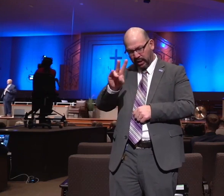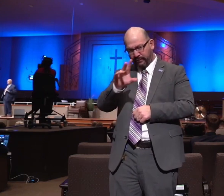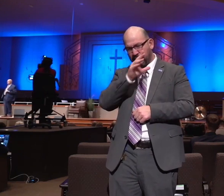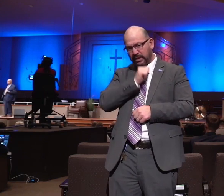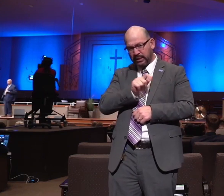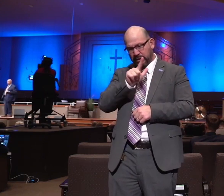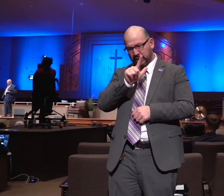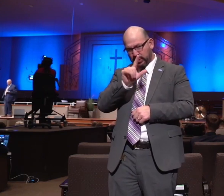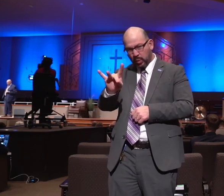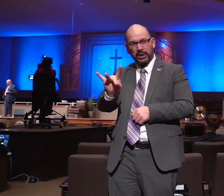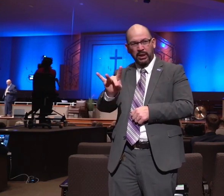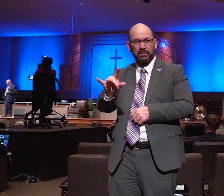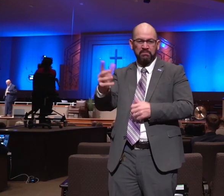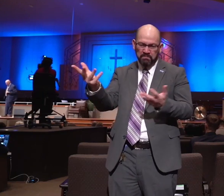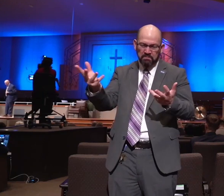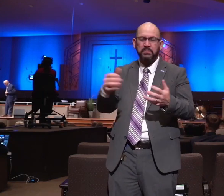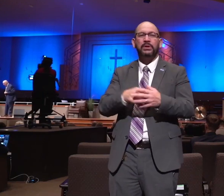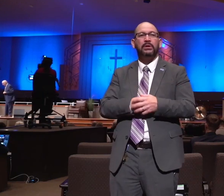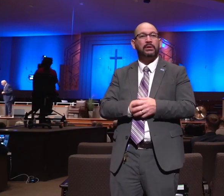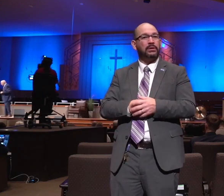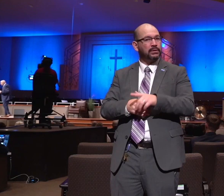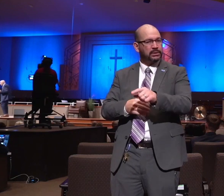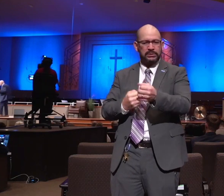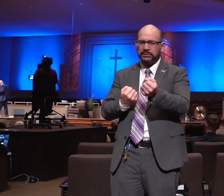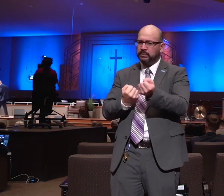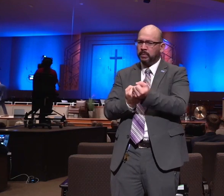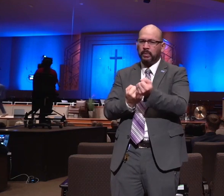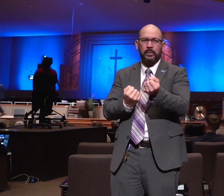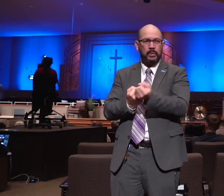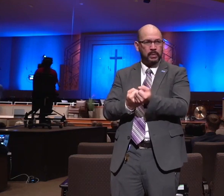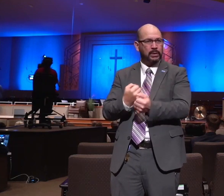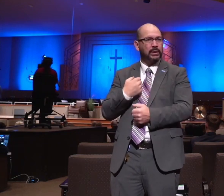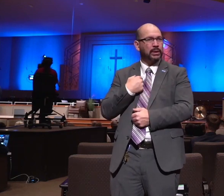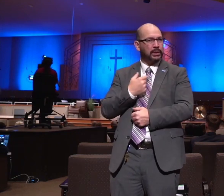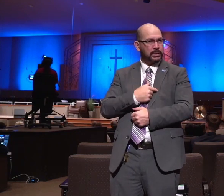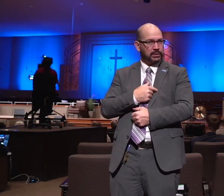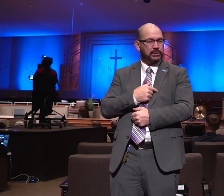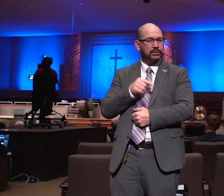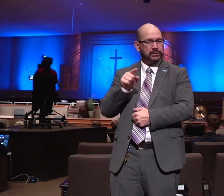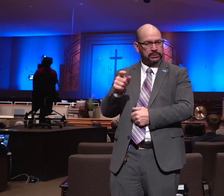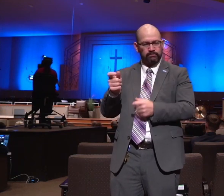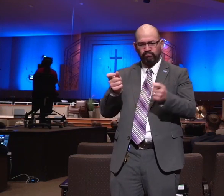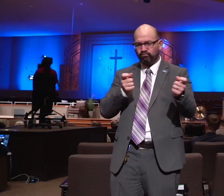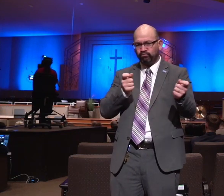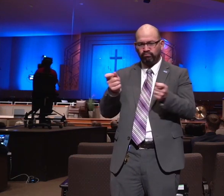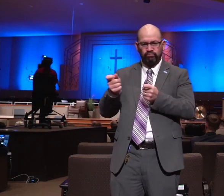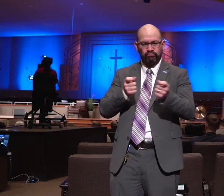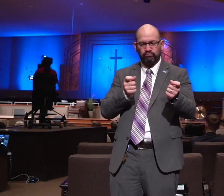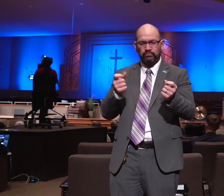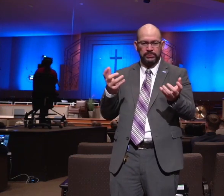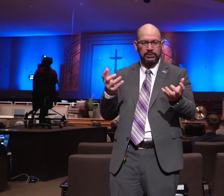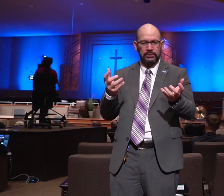member as you can ever imagine runs our addictions ministry The Bridge